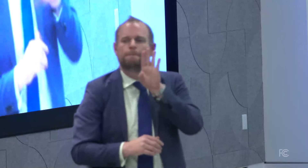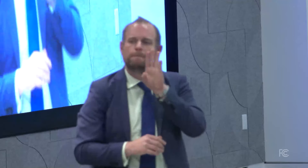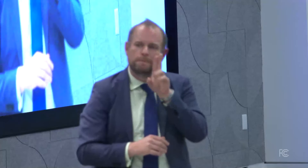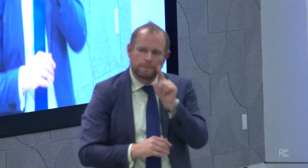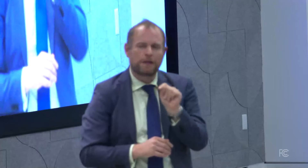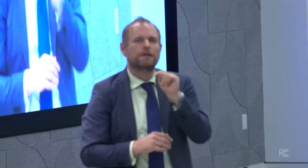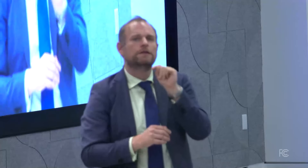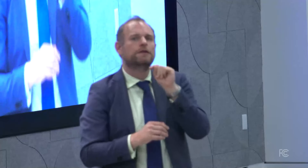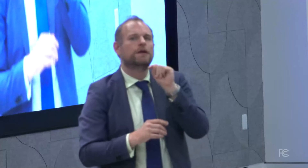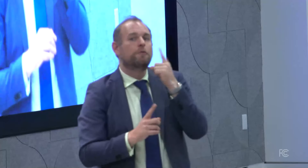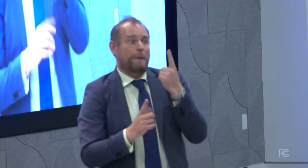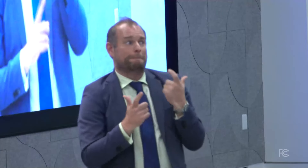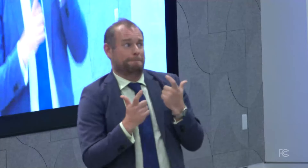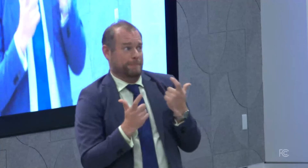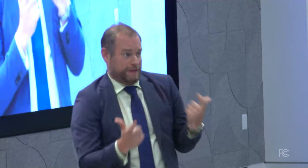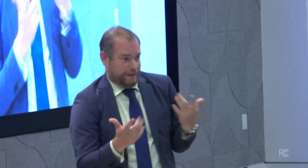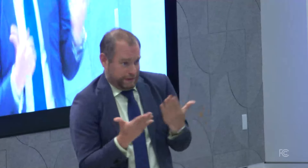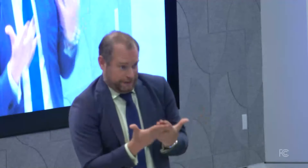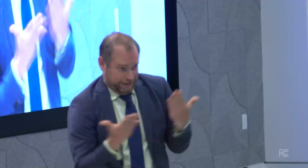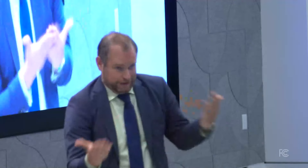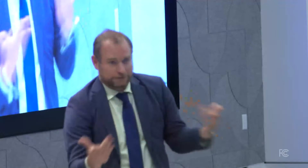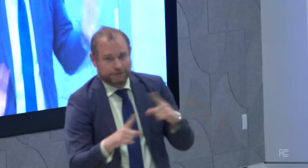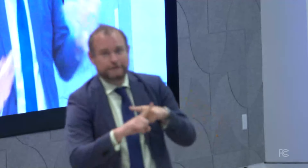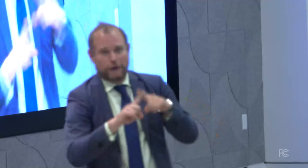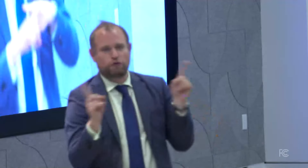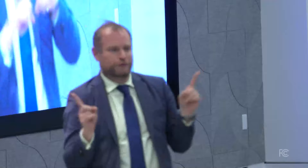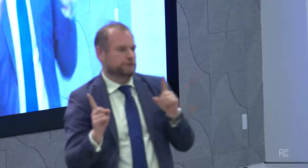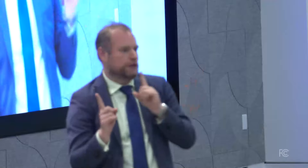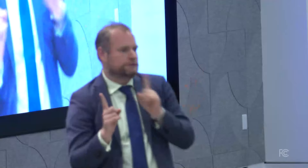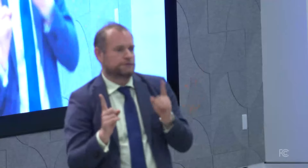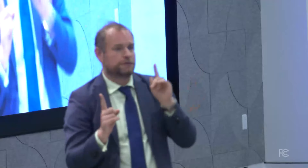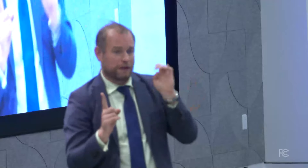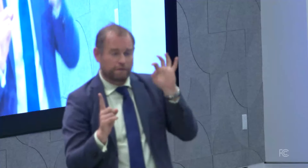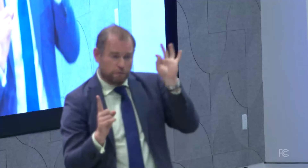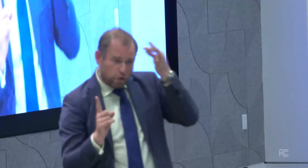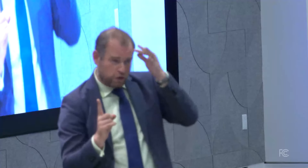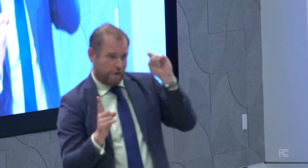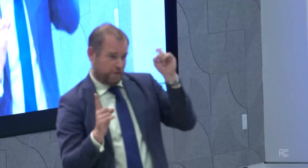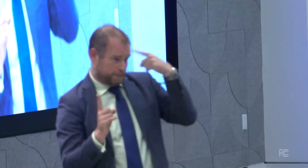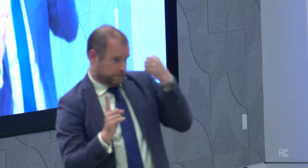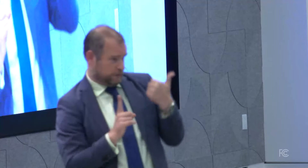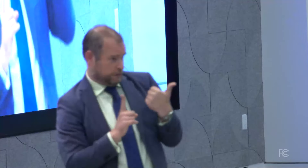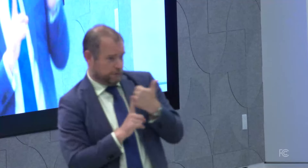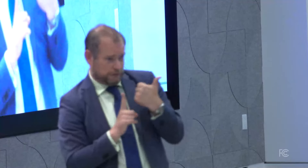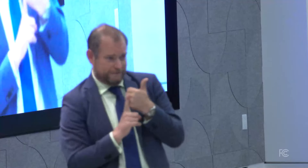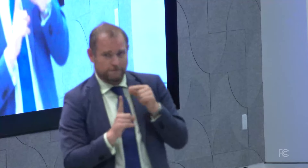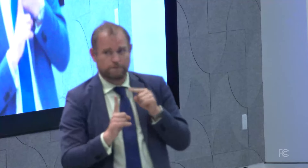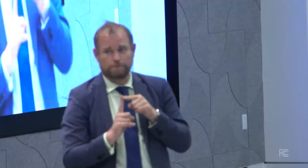QUESTION. AND I THINK ALL OF THOSE ANSWERS ARE QUITE SIMILAR AND THEY ARE NOT MUCH DIFFERENT THAN THEY WERE